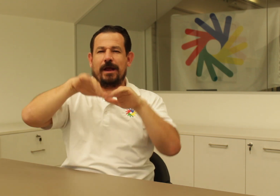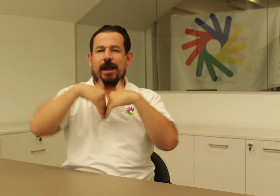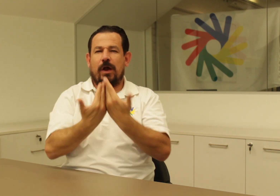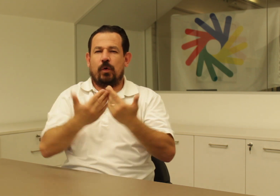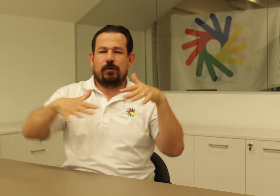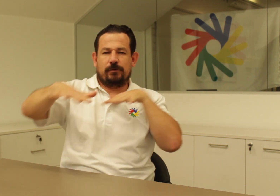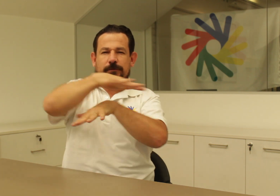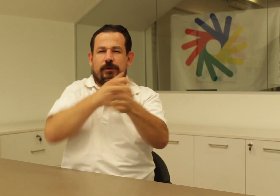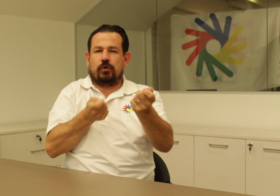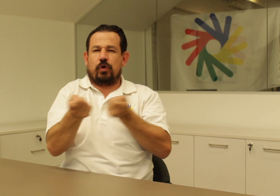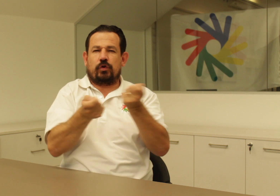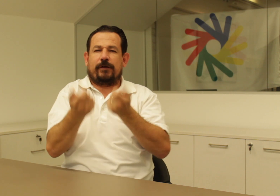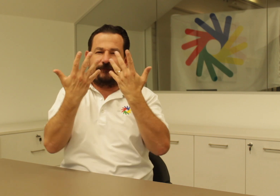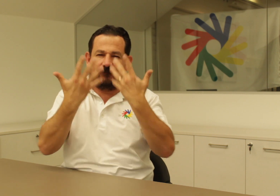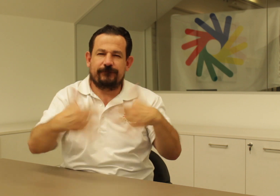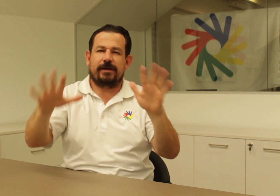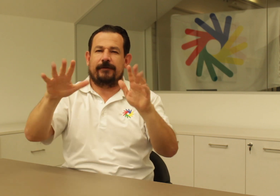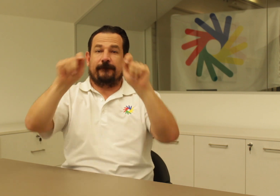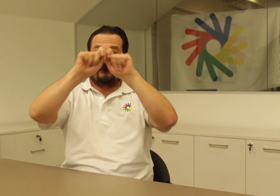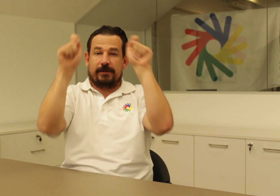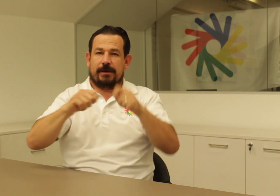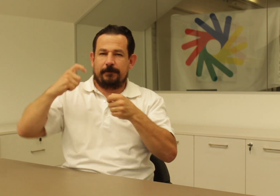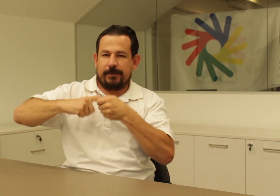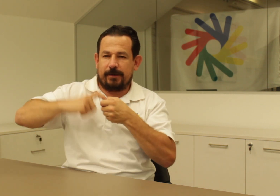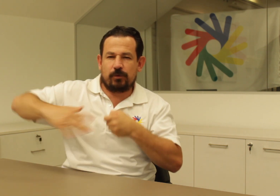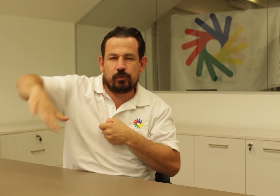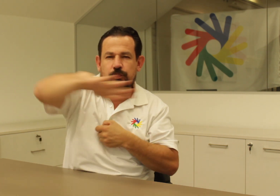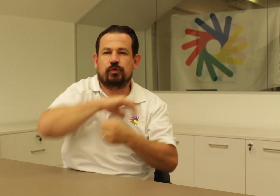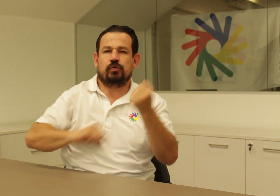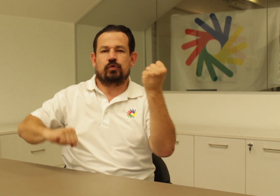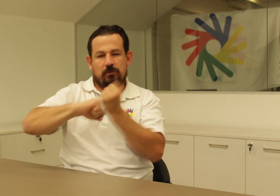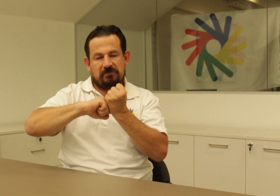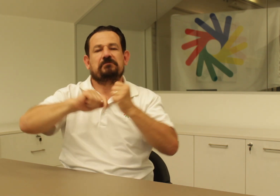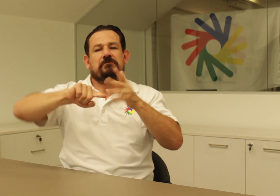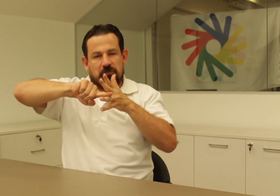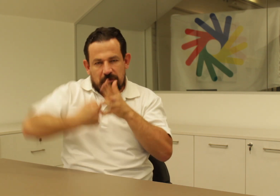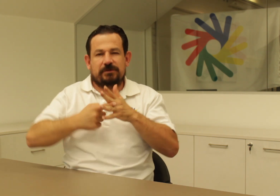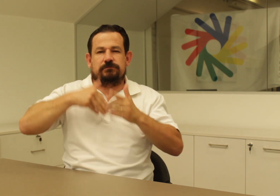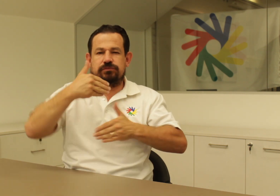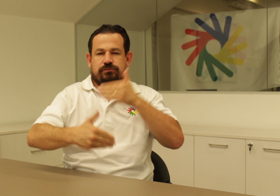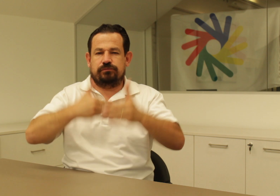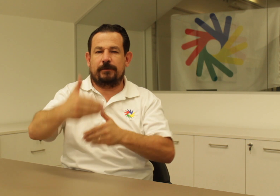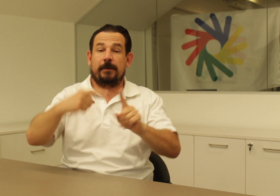our Constitution and how to control our destiny with involvement and support of Deaf Sports Federations around the world so we all can proceed.